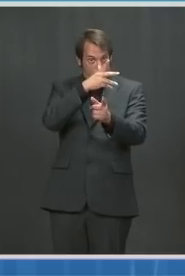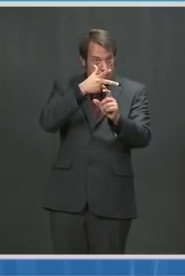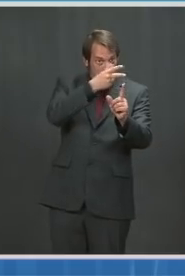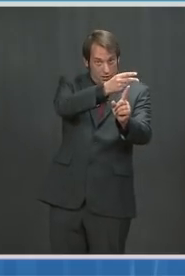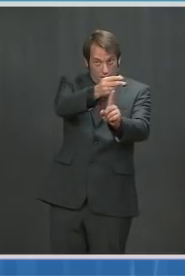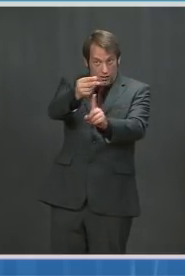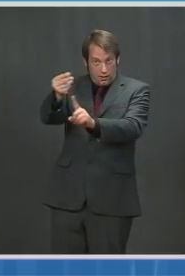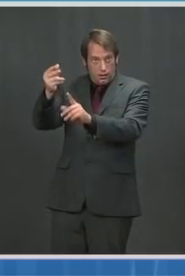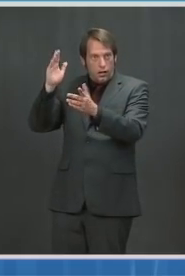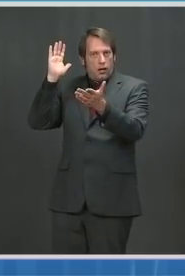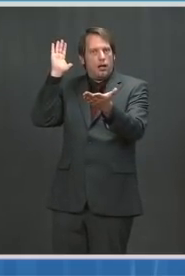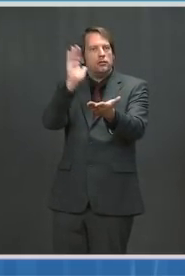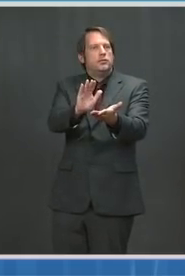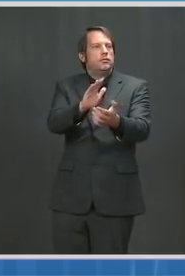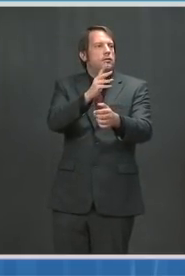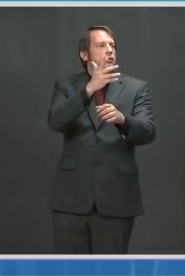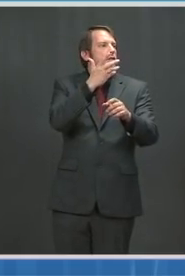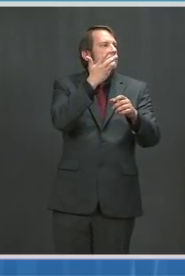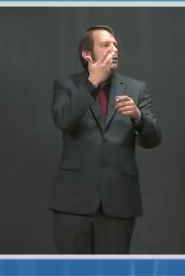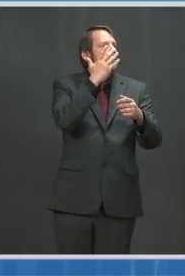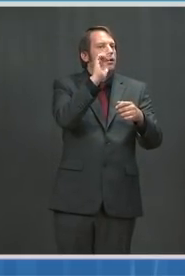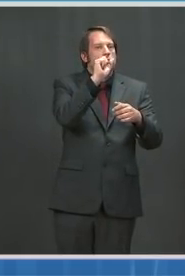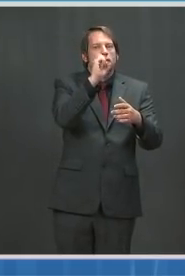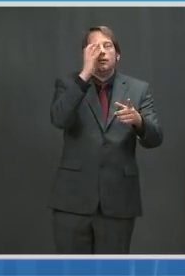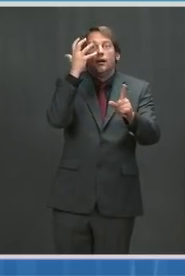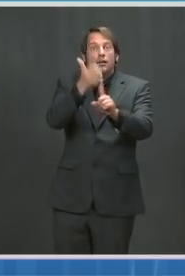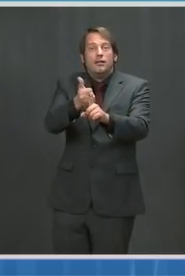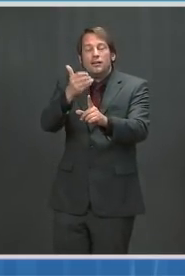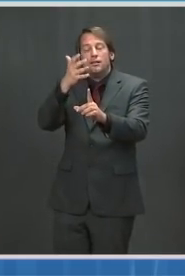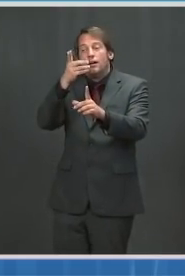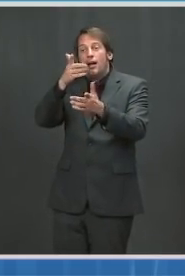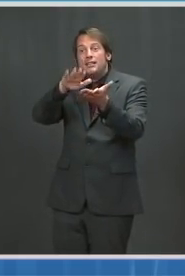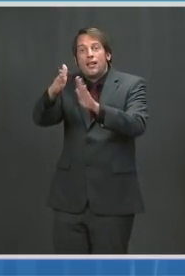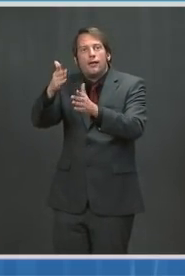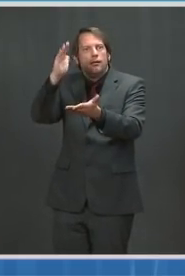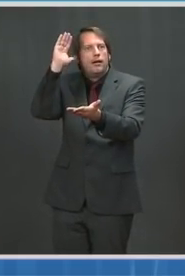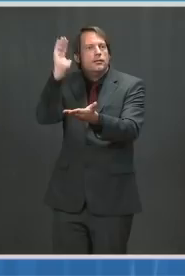I can't say it's going to be "this" percent. But we'll know it when we see it.